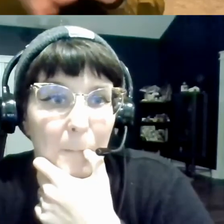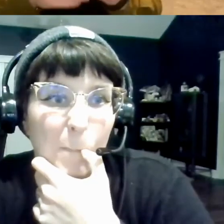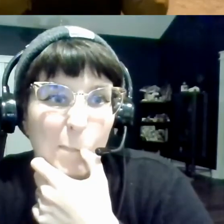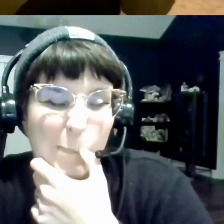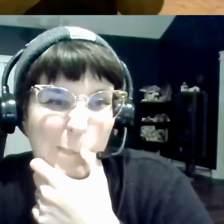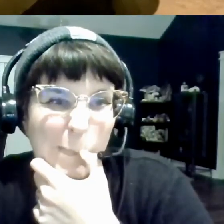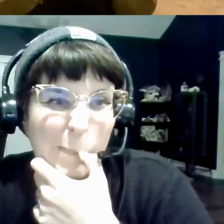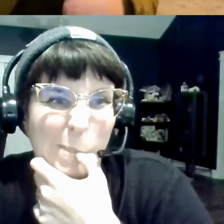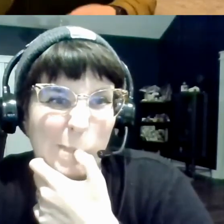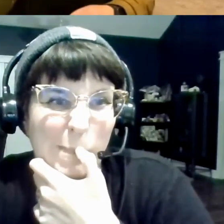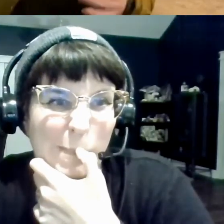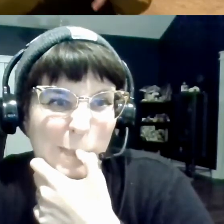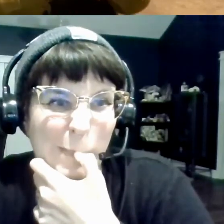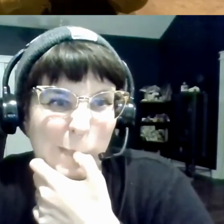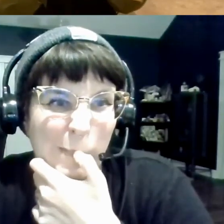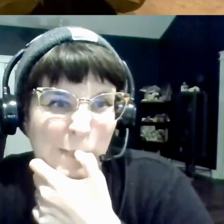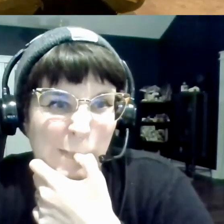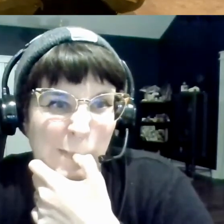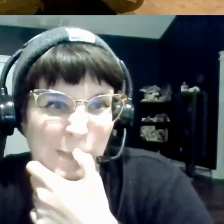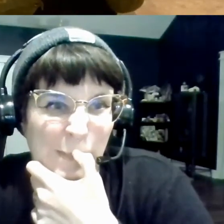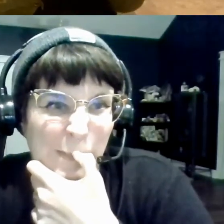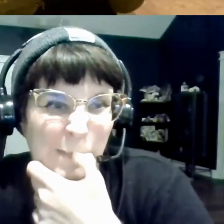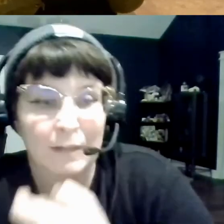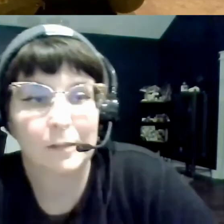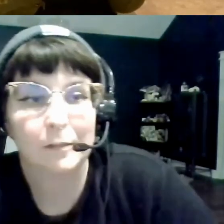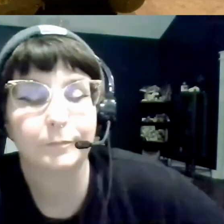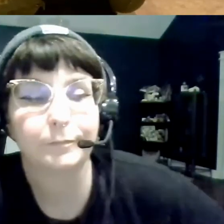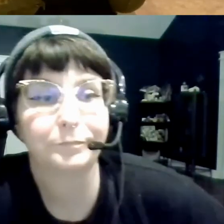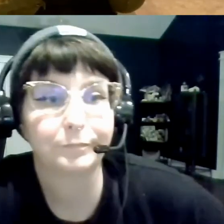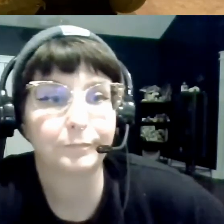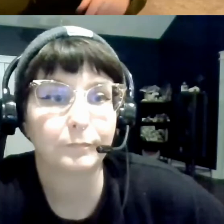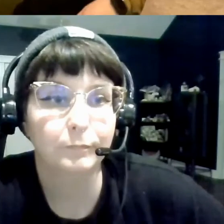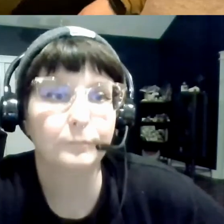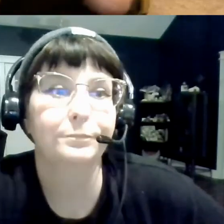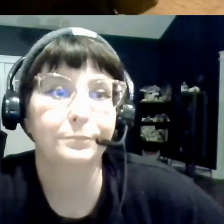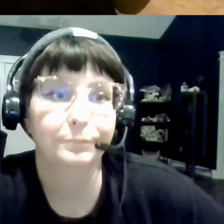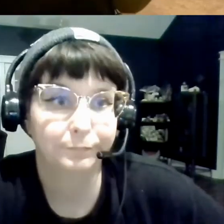who are connected to any health agencies